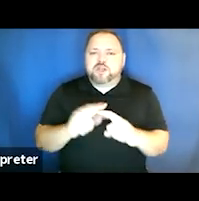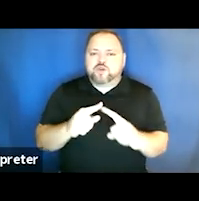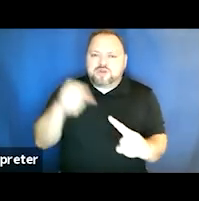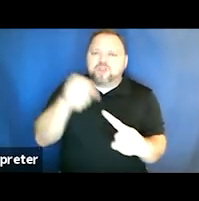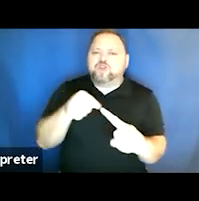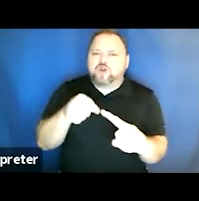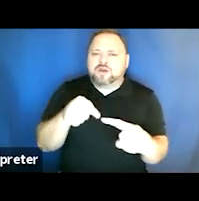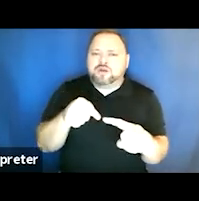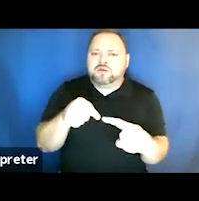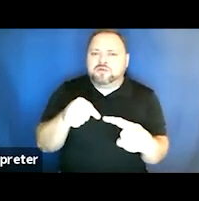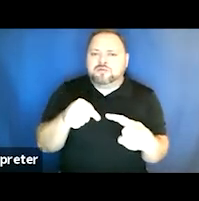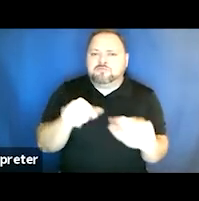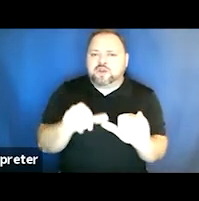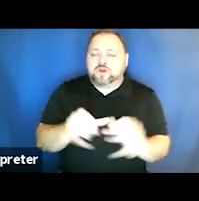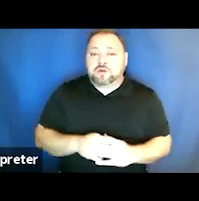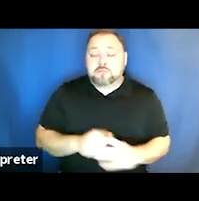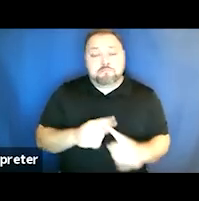But if I adapt to it and find